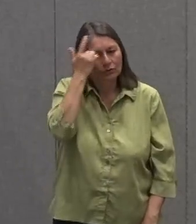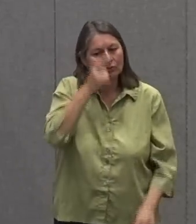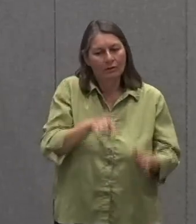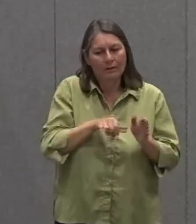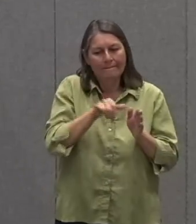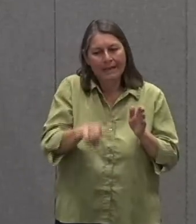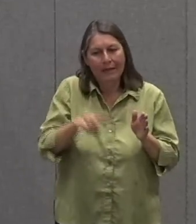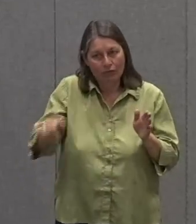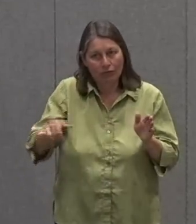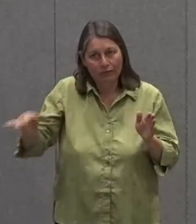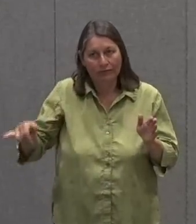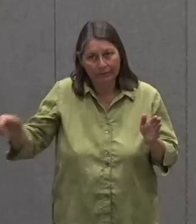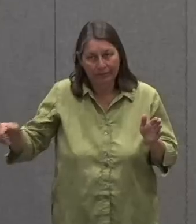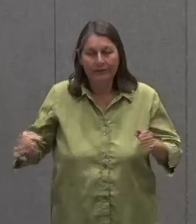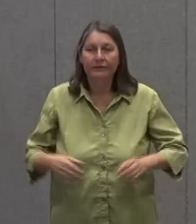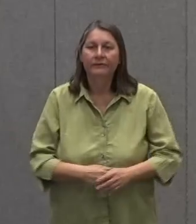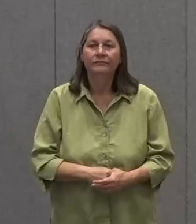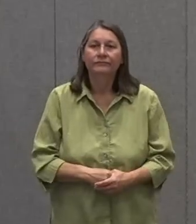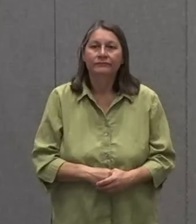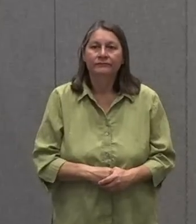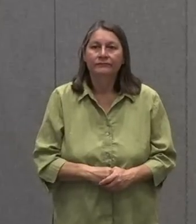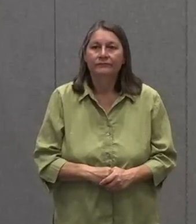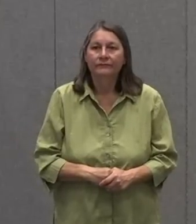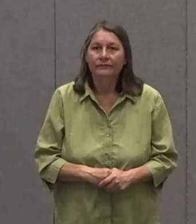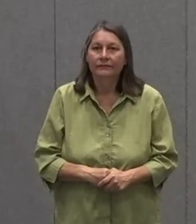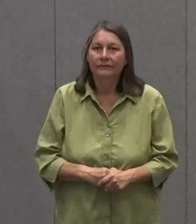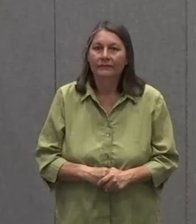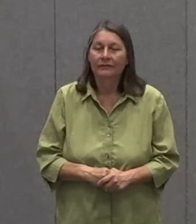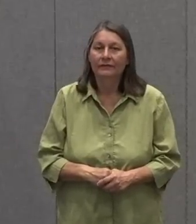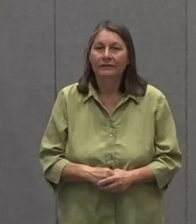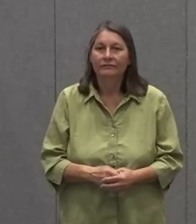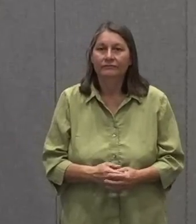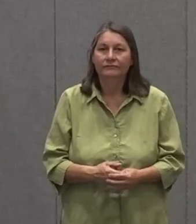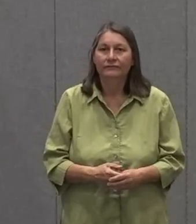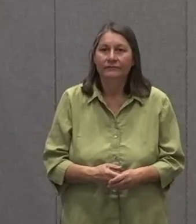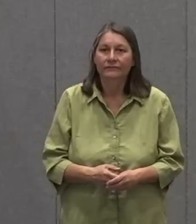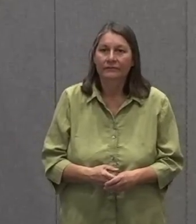So if we do that, what do we predict?